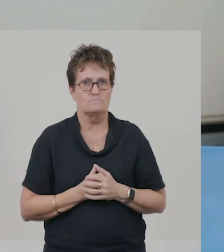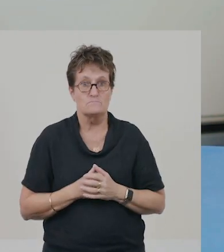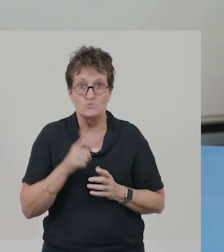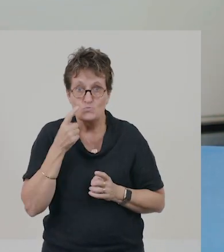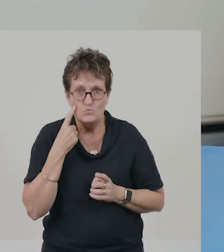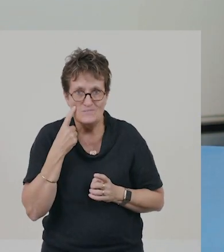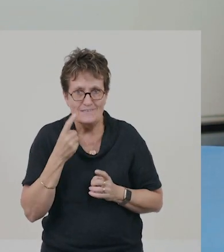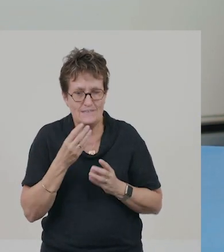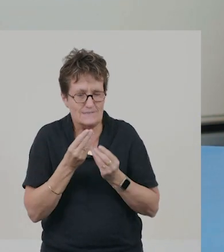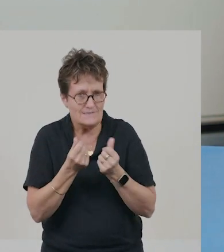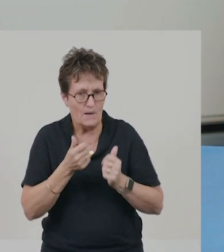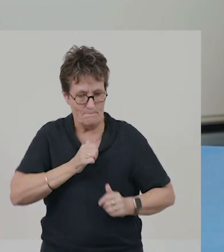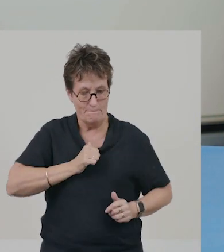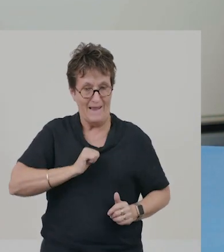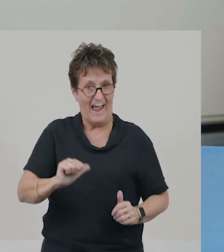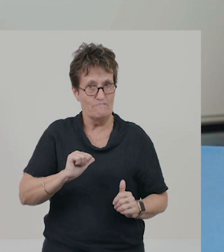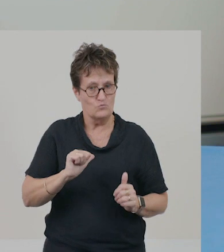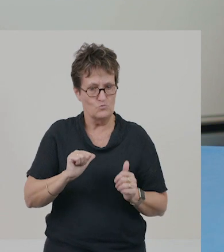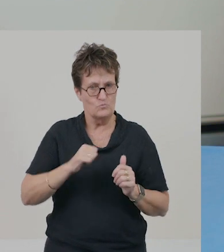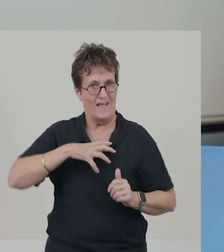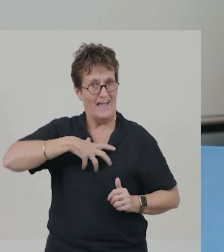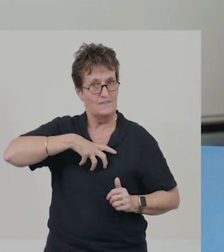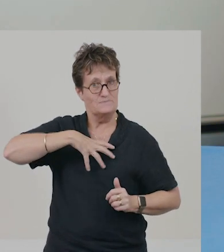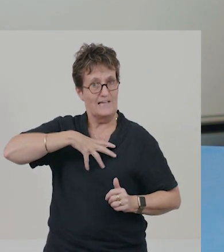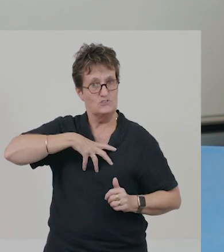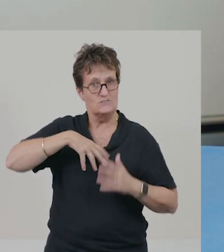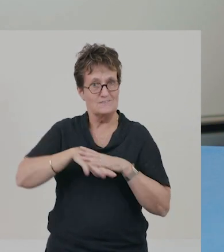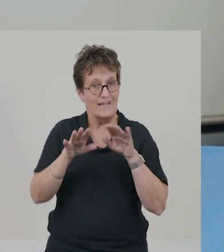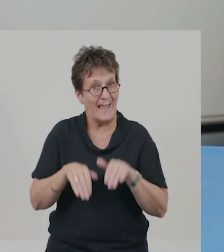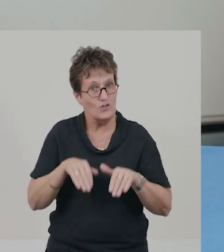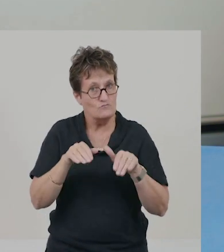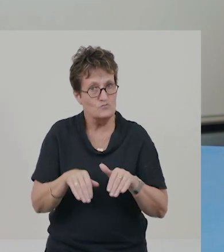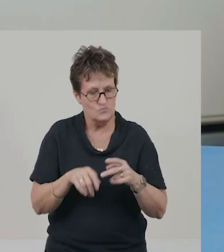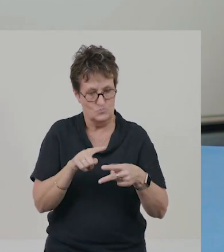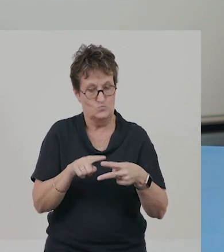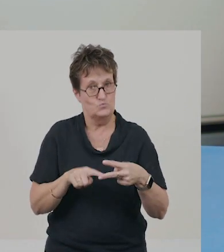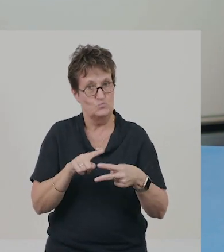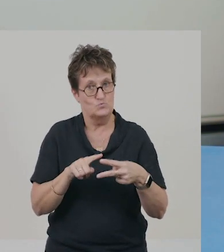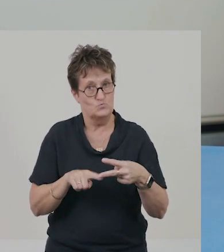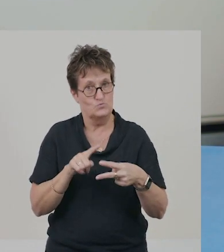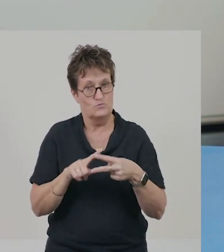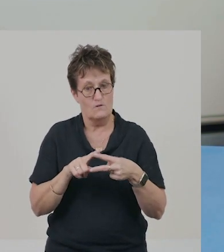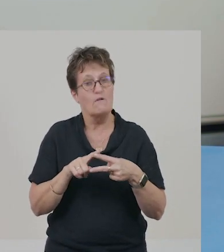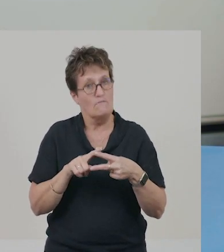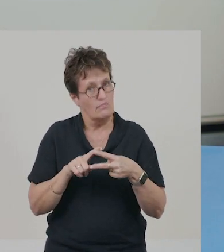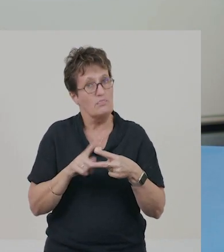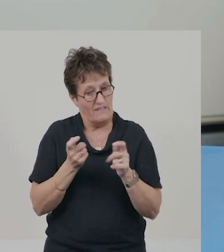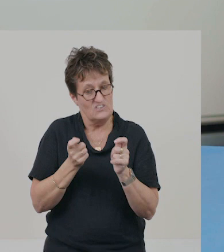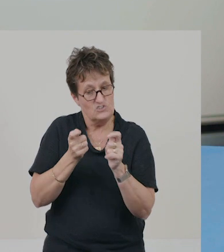Now, could you identify any behavioural adaptations in kangaroos? There were two. Kangaroos have changed their behaviour,